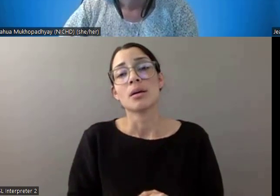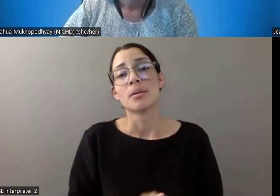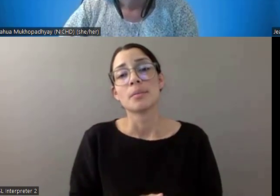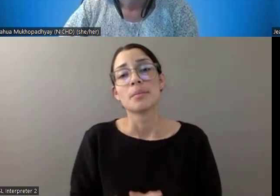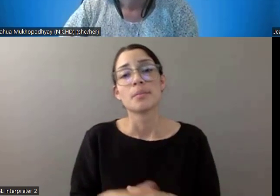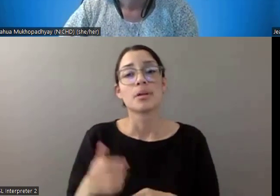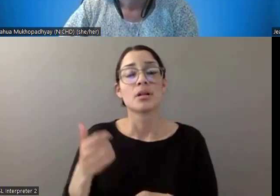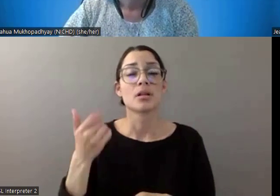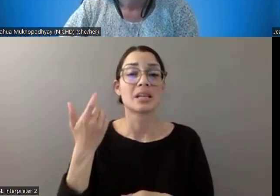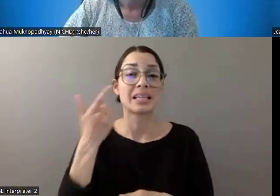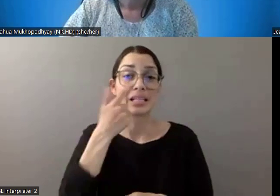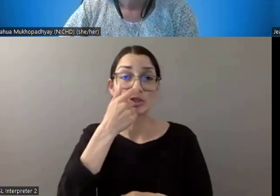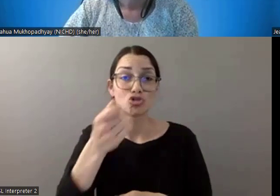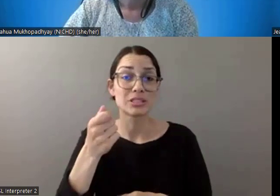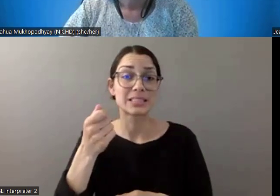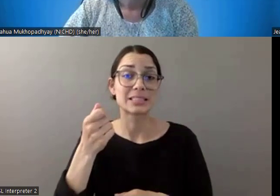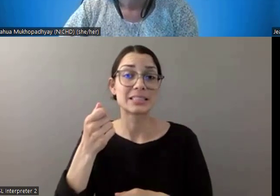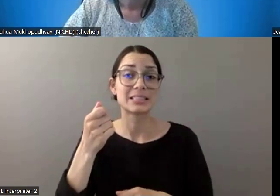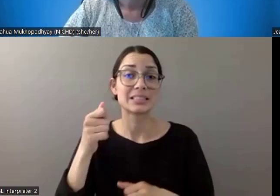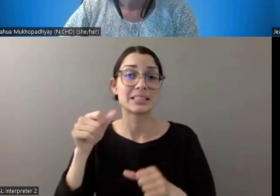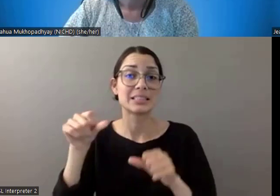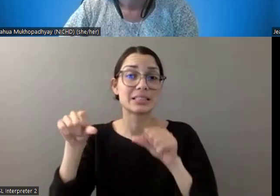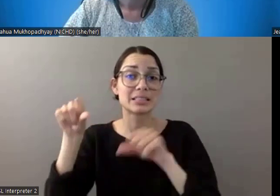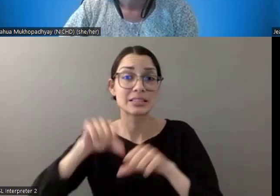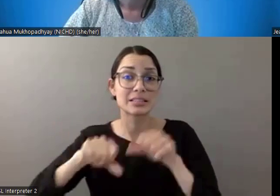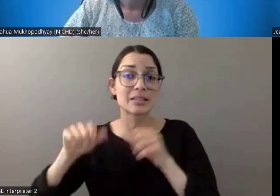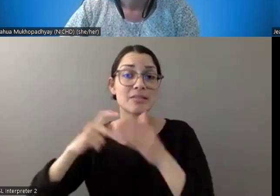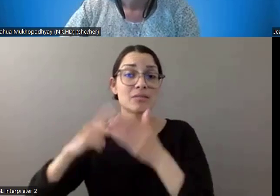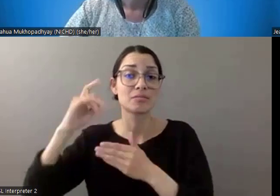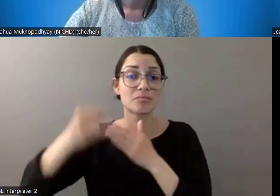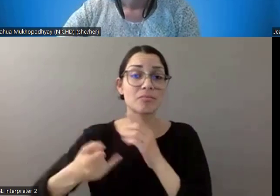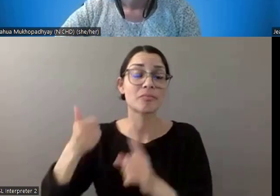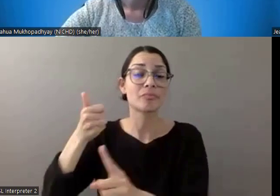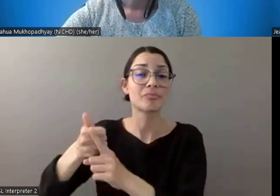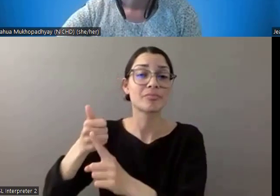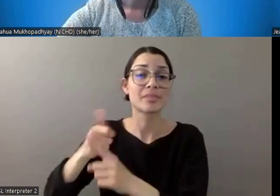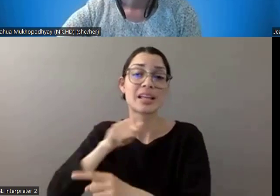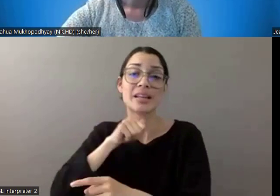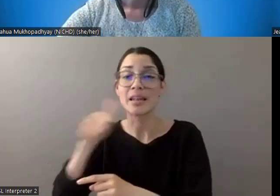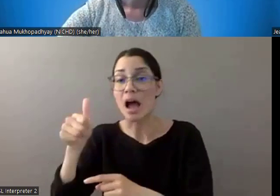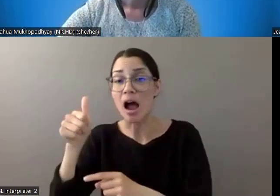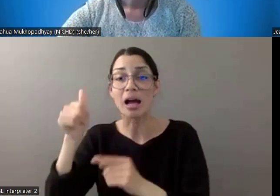that is not by its nature innovative or paradigm-shifting,